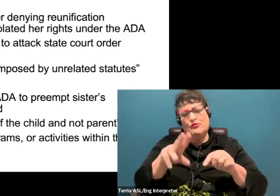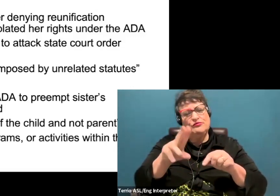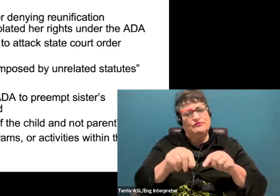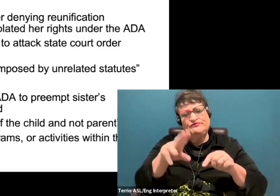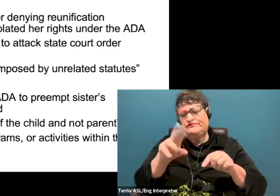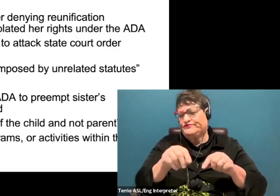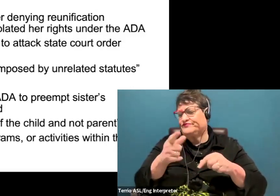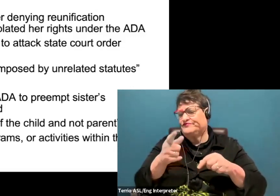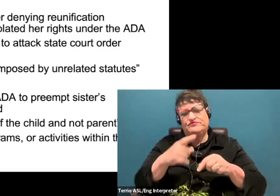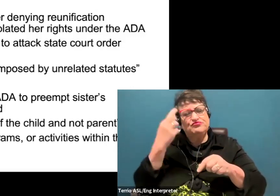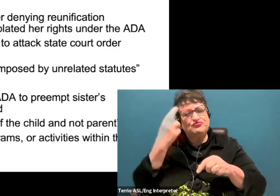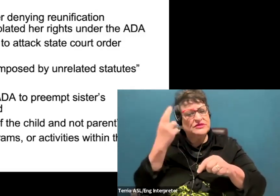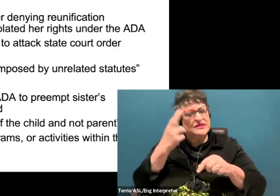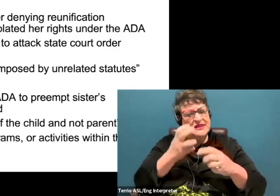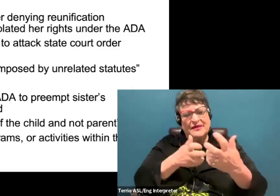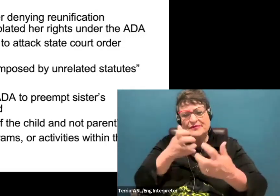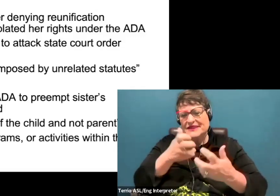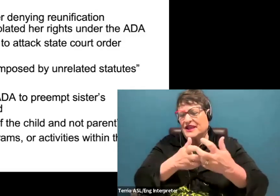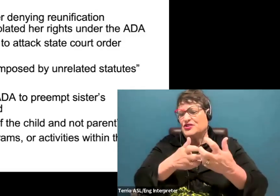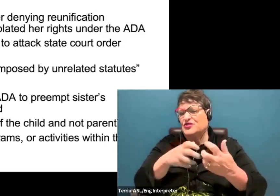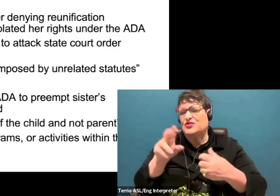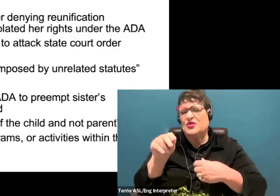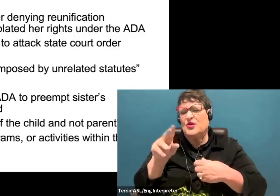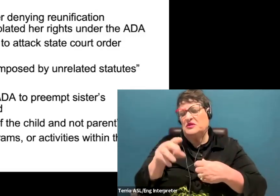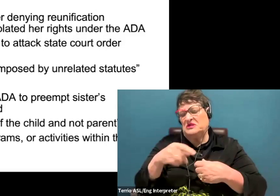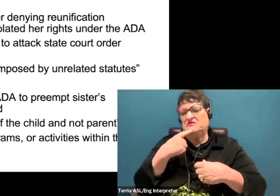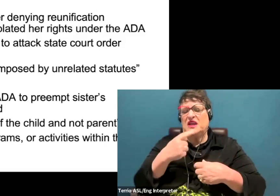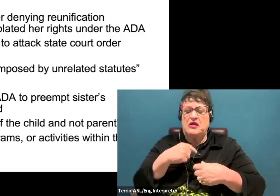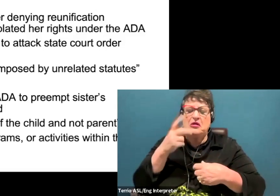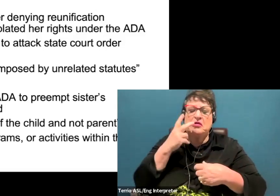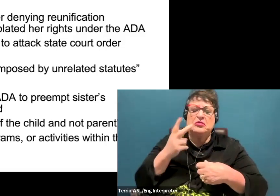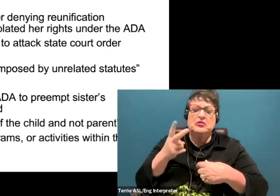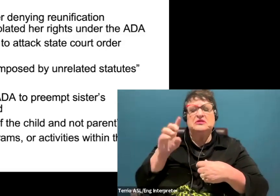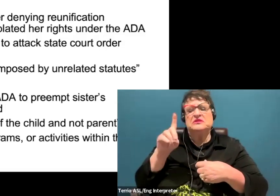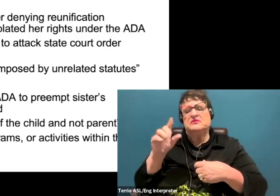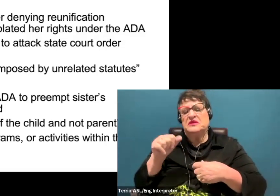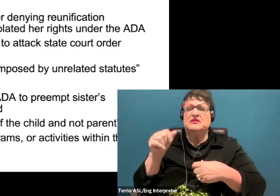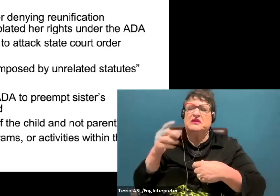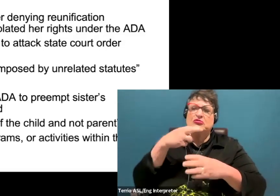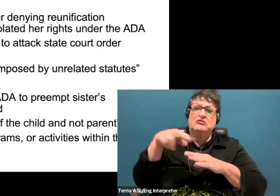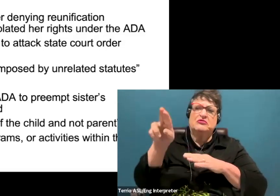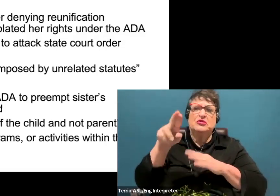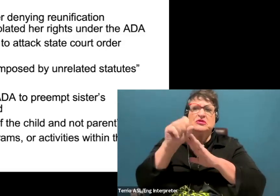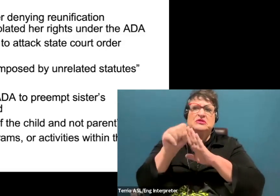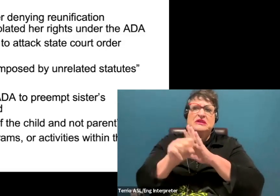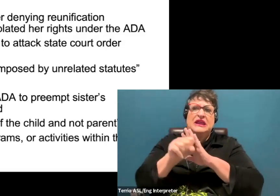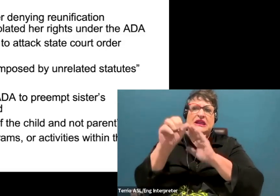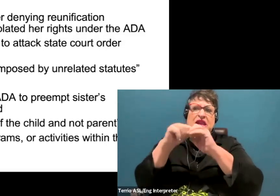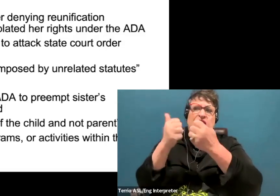What they say is, I looked at the disability, I made a referral to the state agency, and so I met my burden.